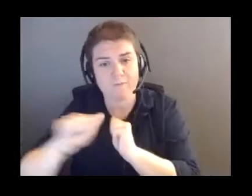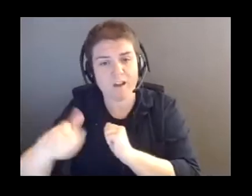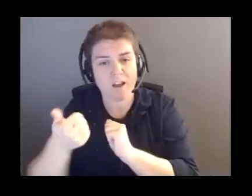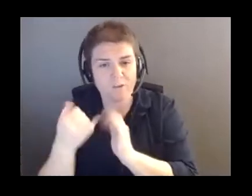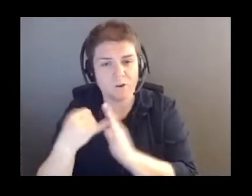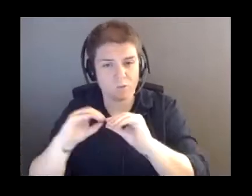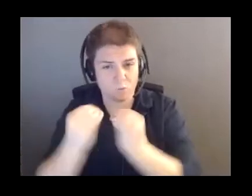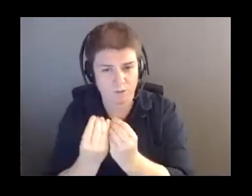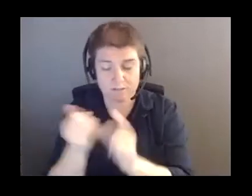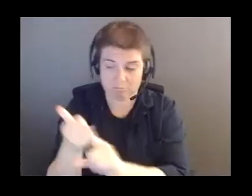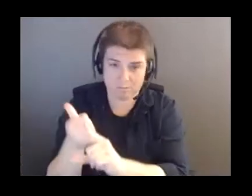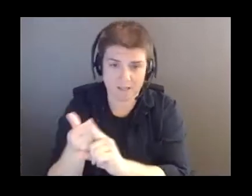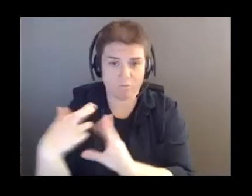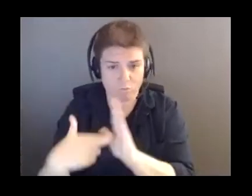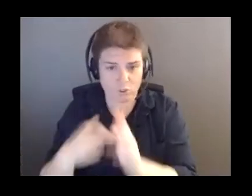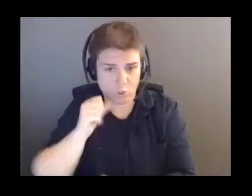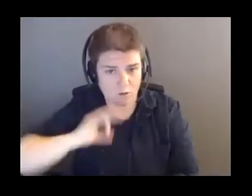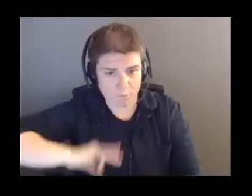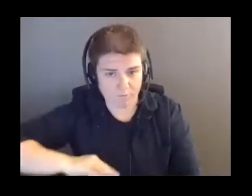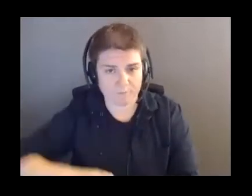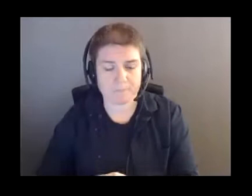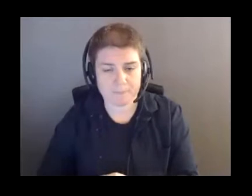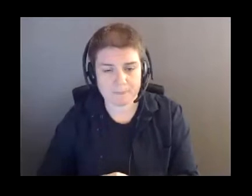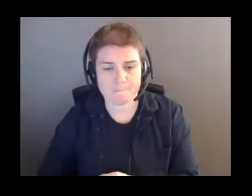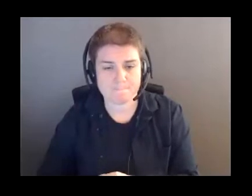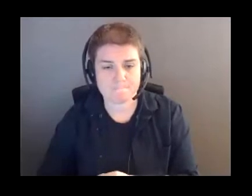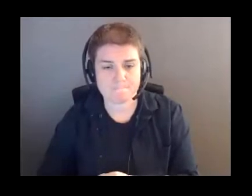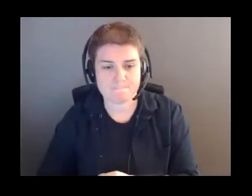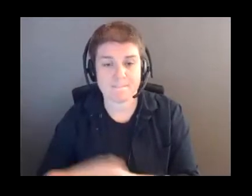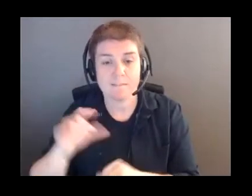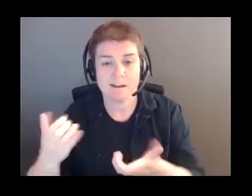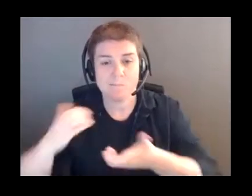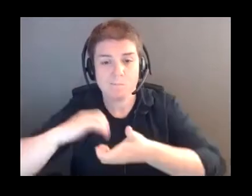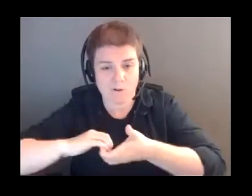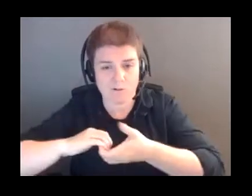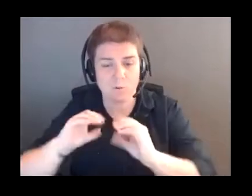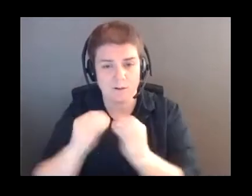that is a registered non-profit. The partner organization you are working with must lead